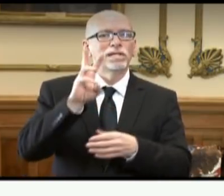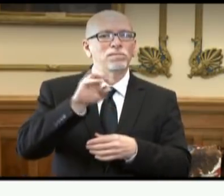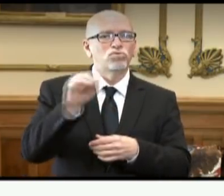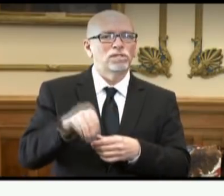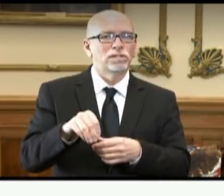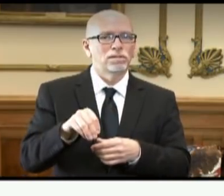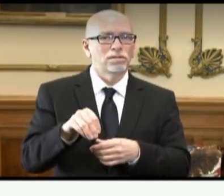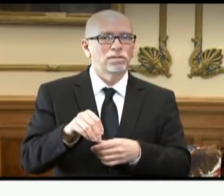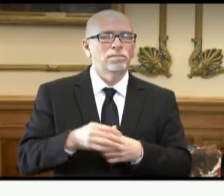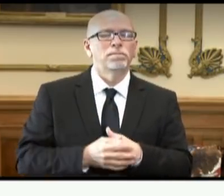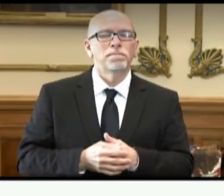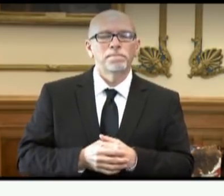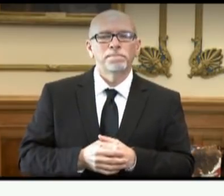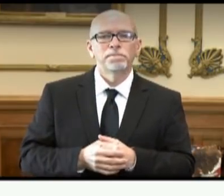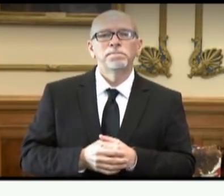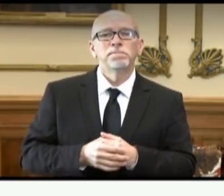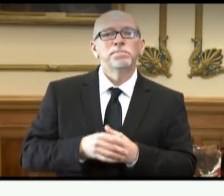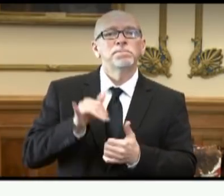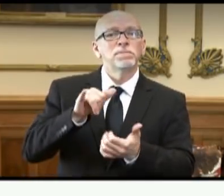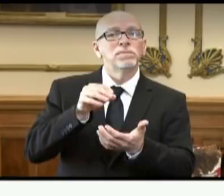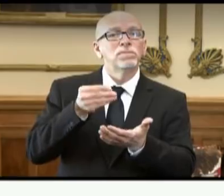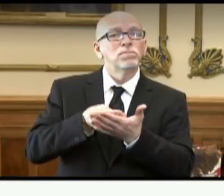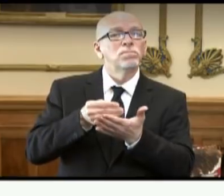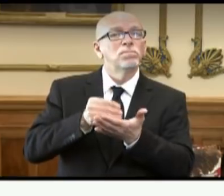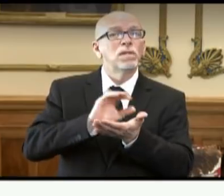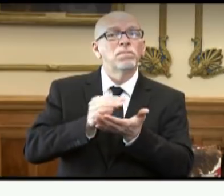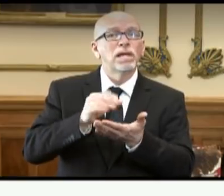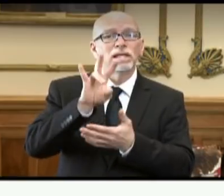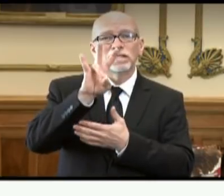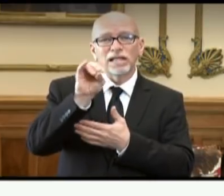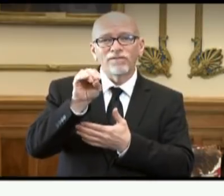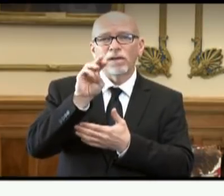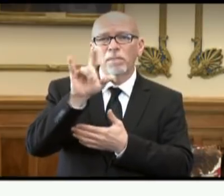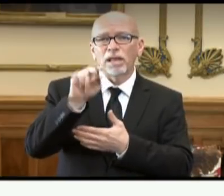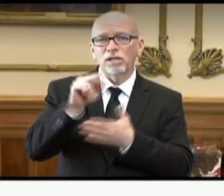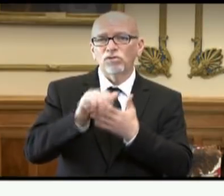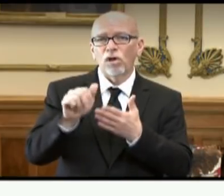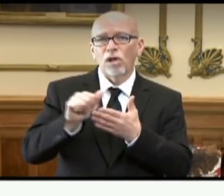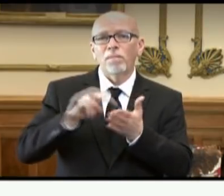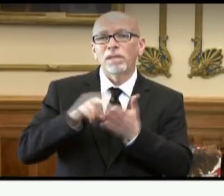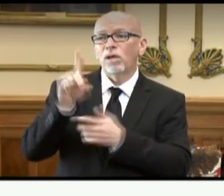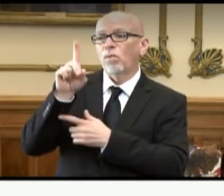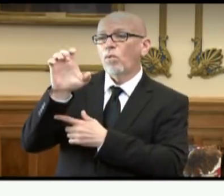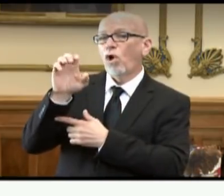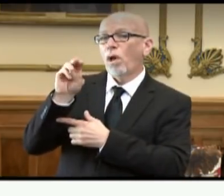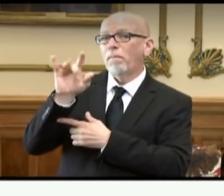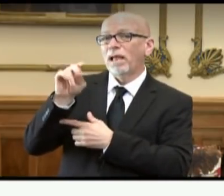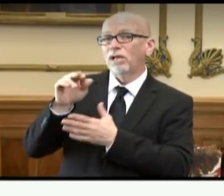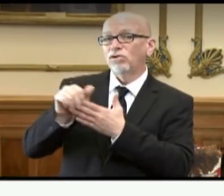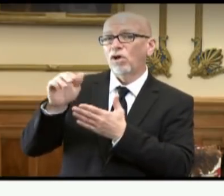SIGNIFICANT DIFFERENCE IN EROSION OF 6 PERCENT THE DOLLAR